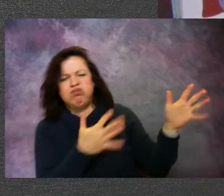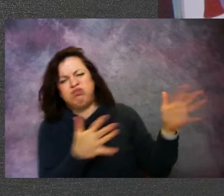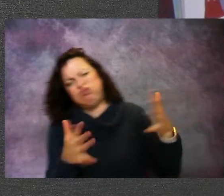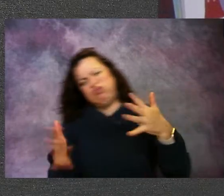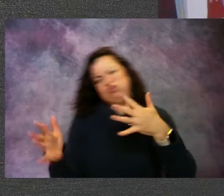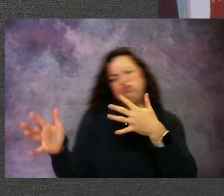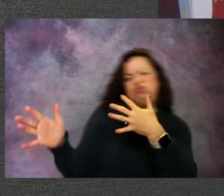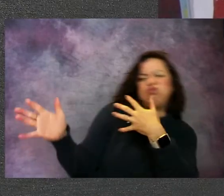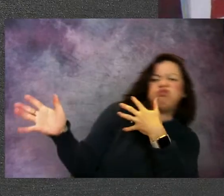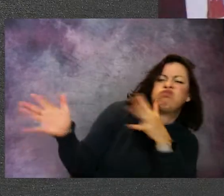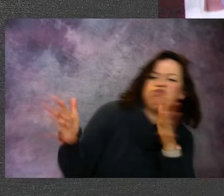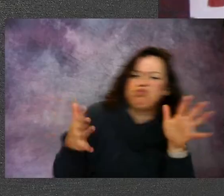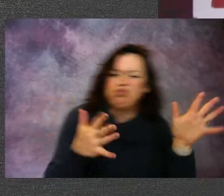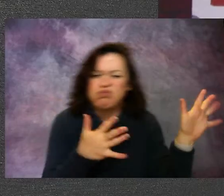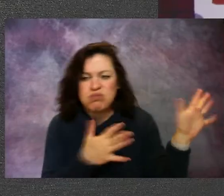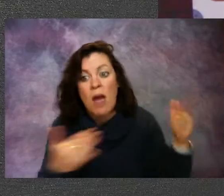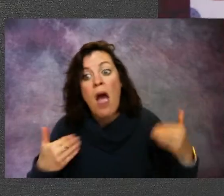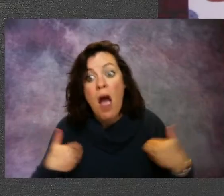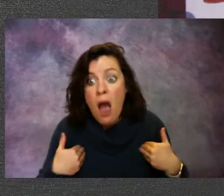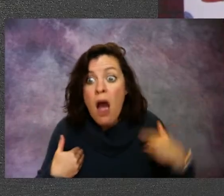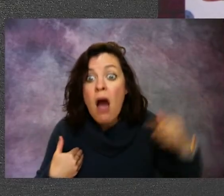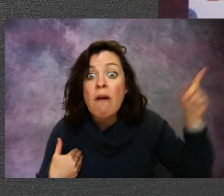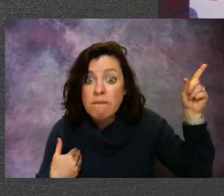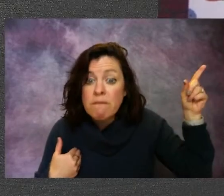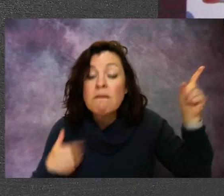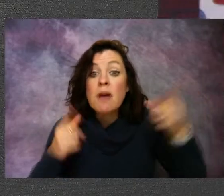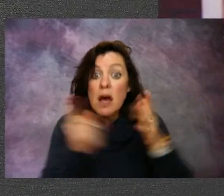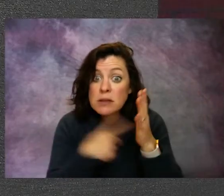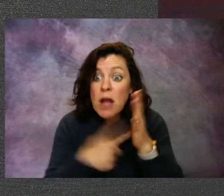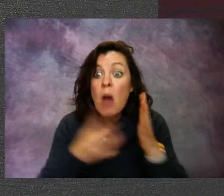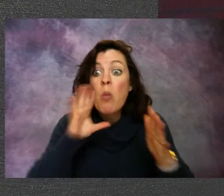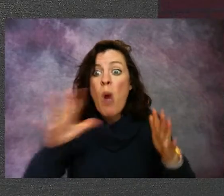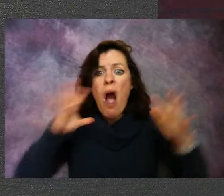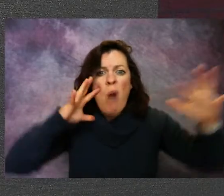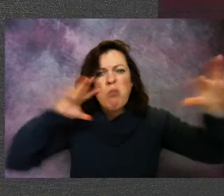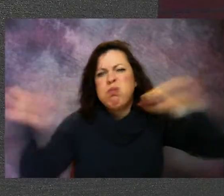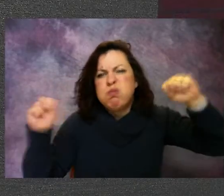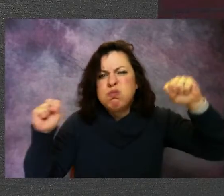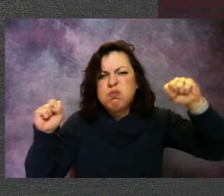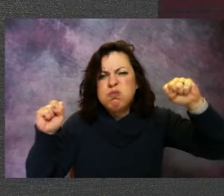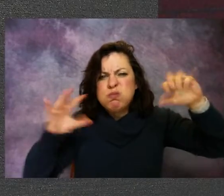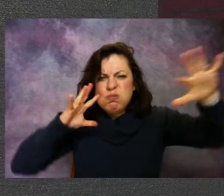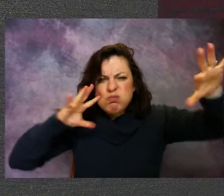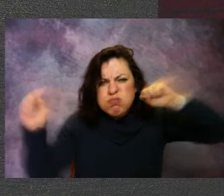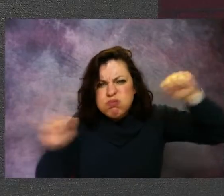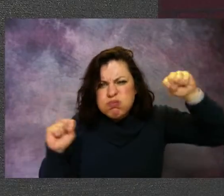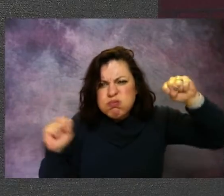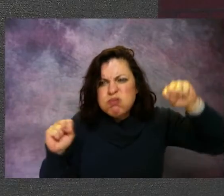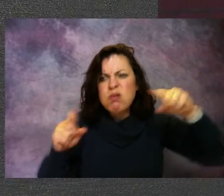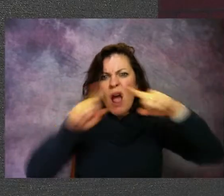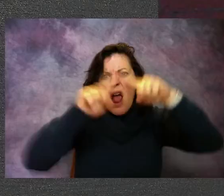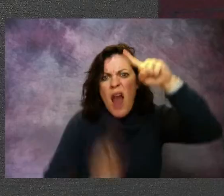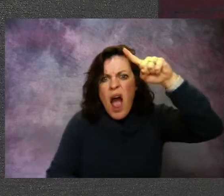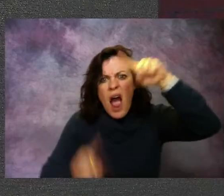Some storms bring thunder and lightning. Have you ever seen thunder and lightning before?